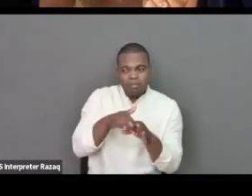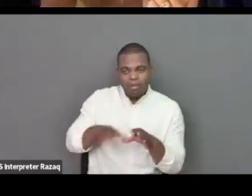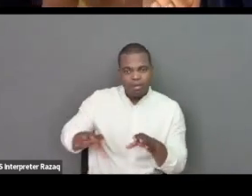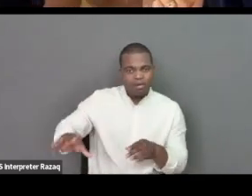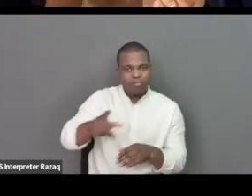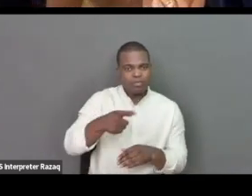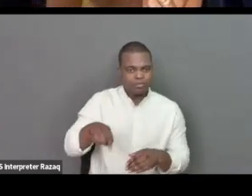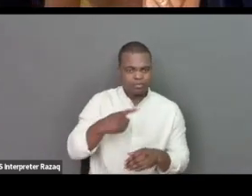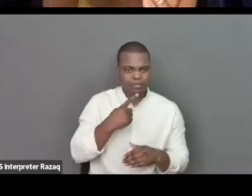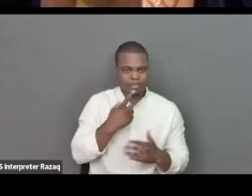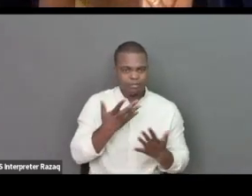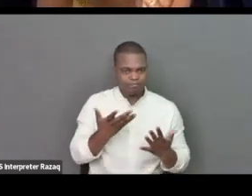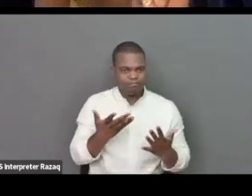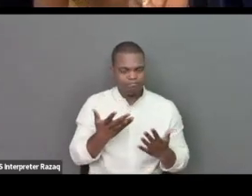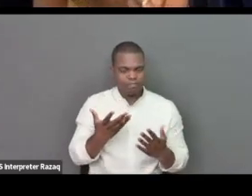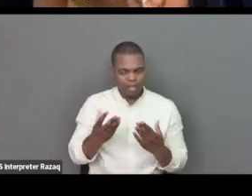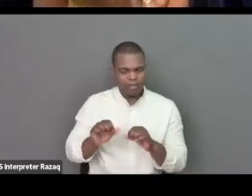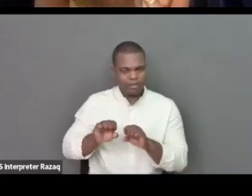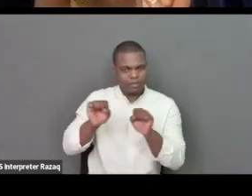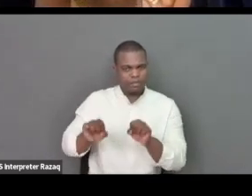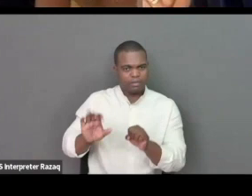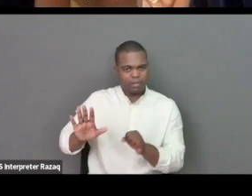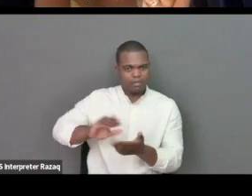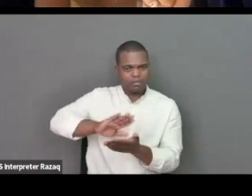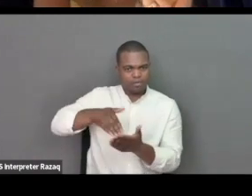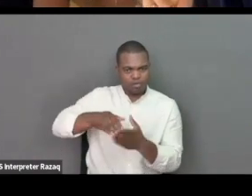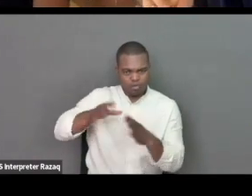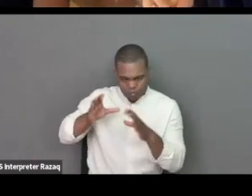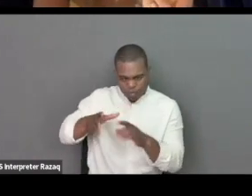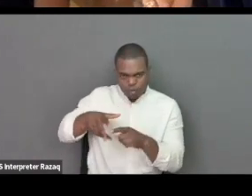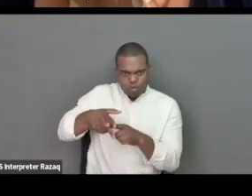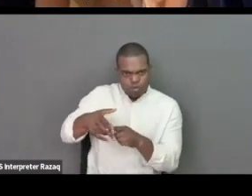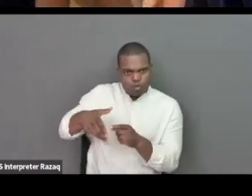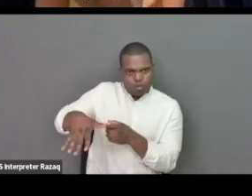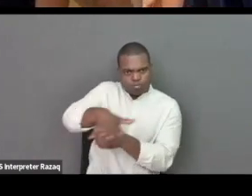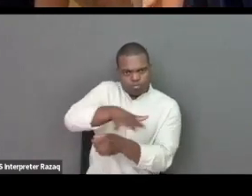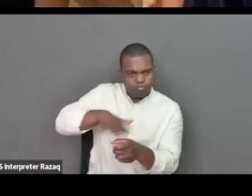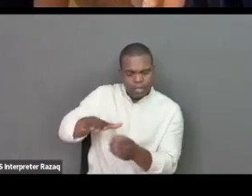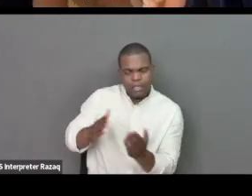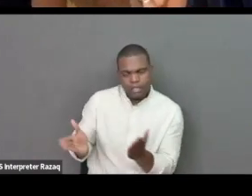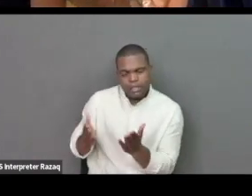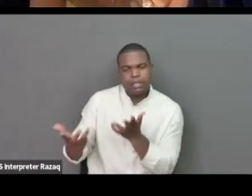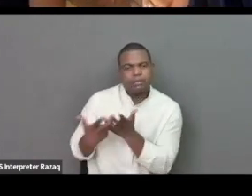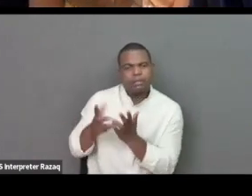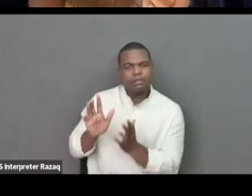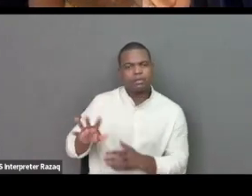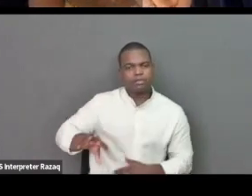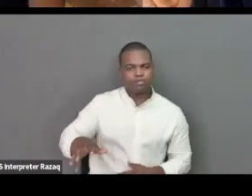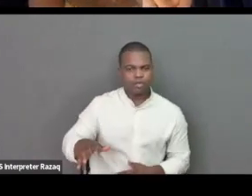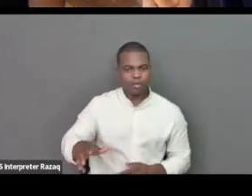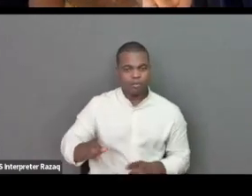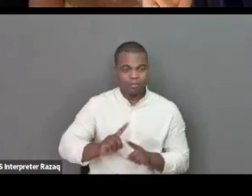on that one and we haven't researched that in this project, so we can't really tell. But it is important to remember always that we have two